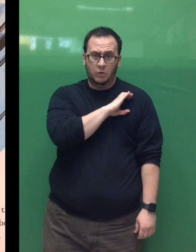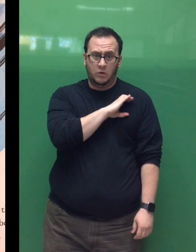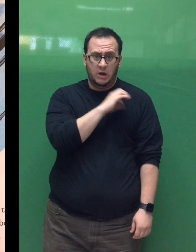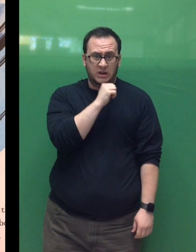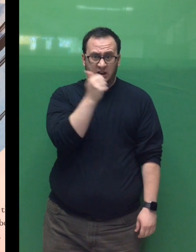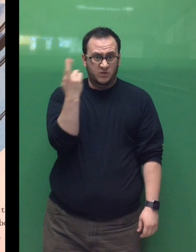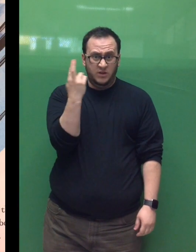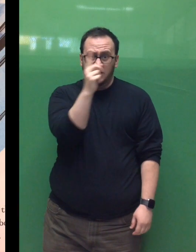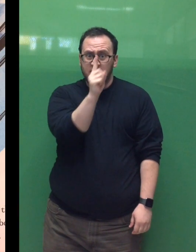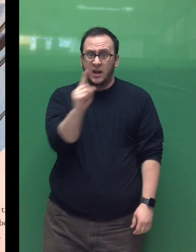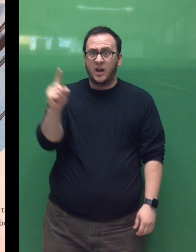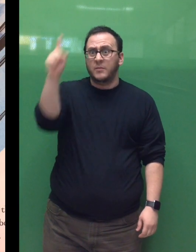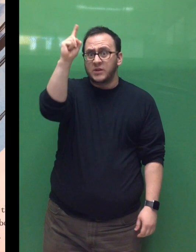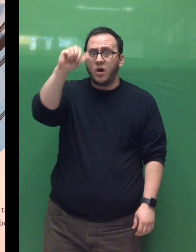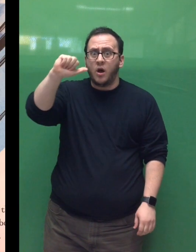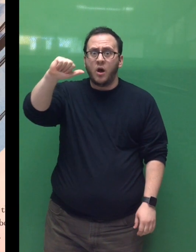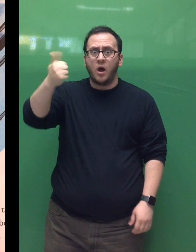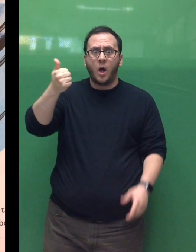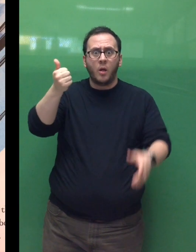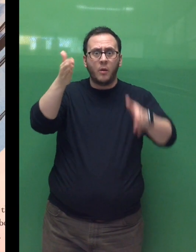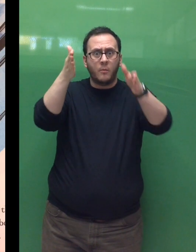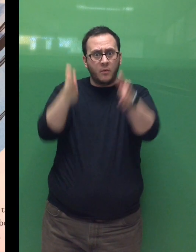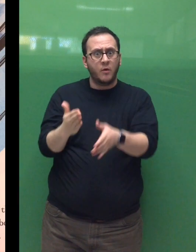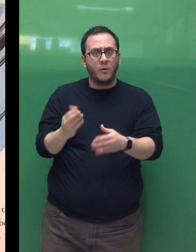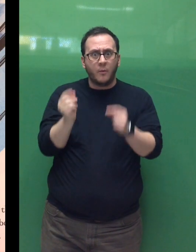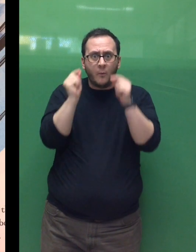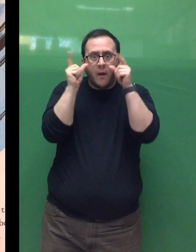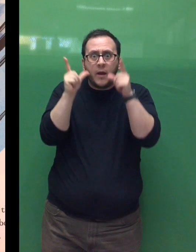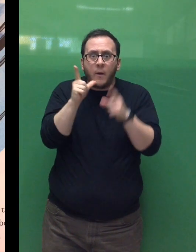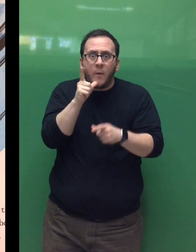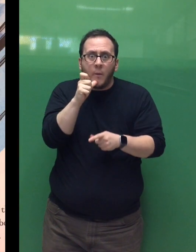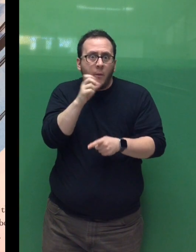Corduroy didn't know it, but there was someone else awake in the store.